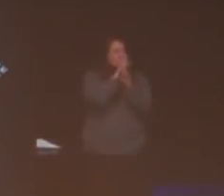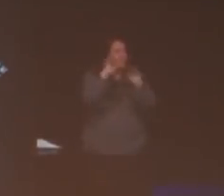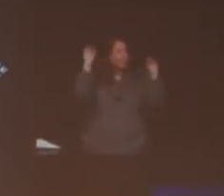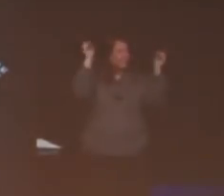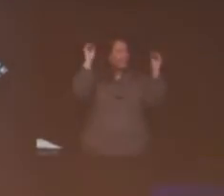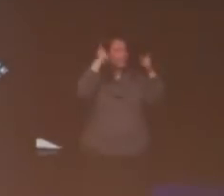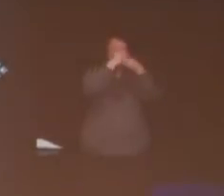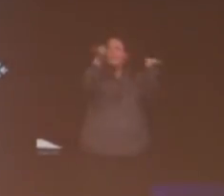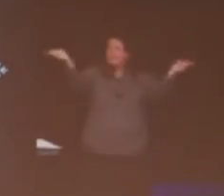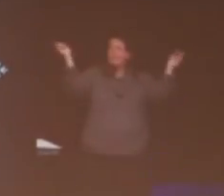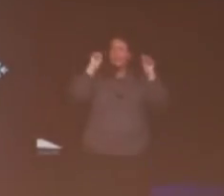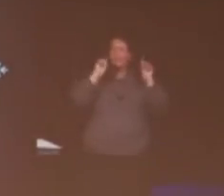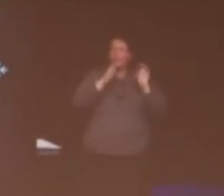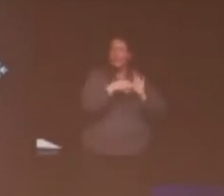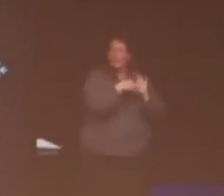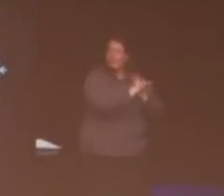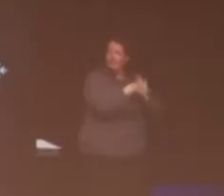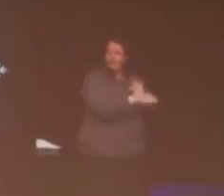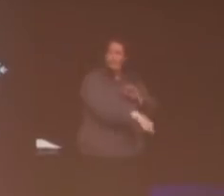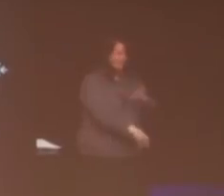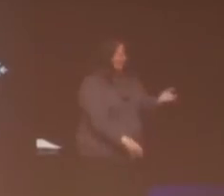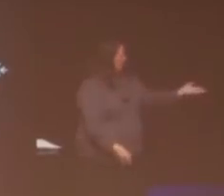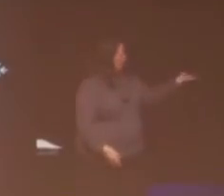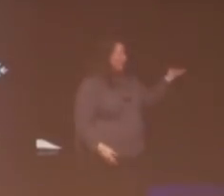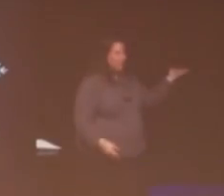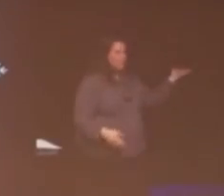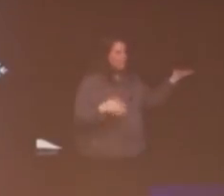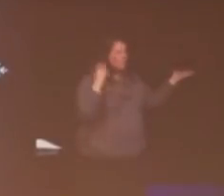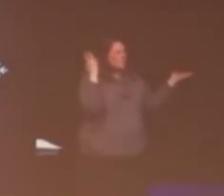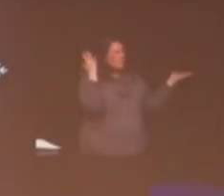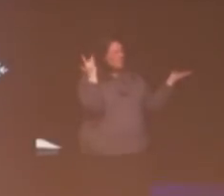evening. There will be no spoken English happening over the loud speakers, everything will be put